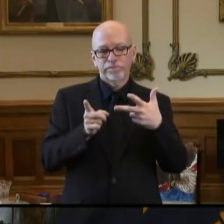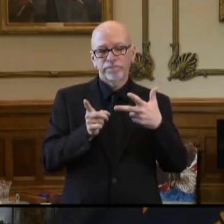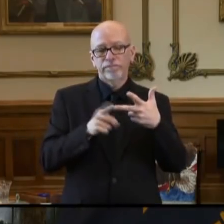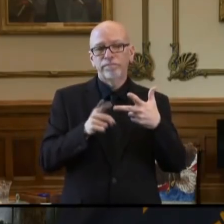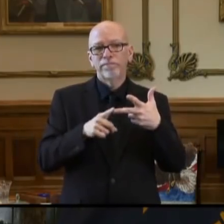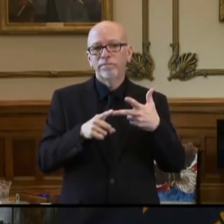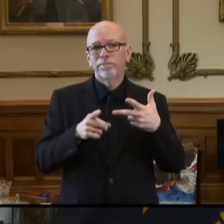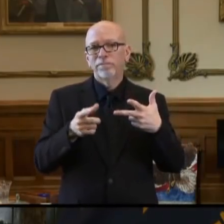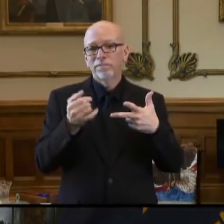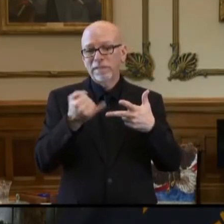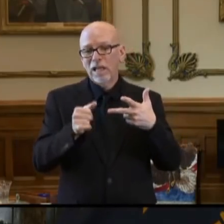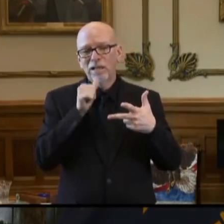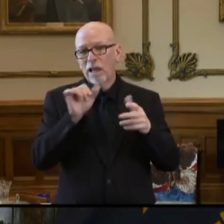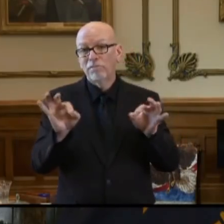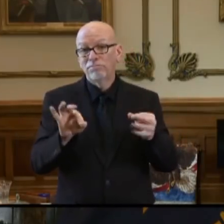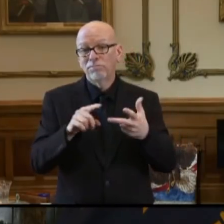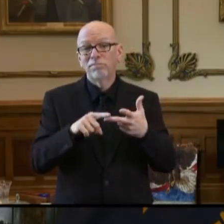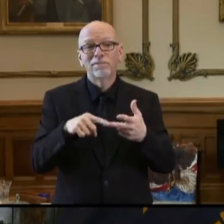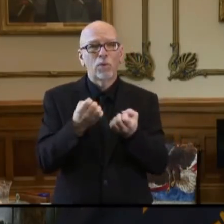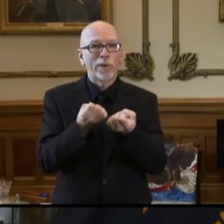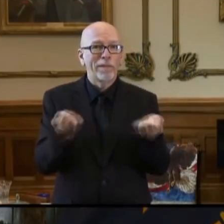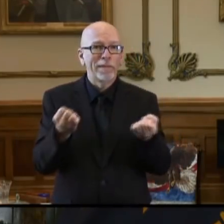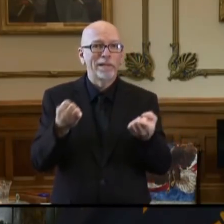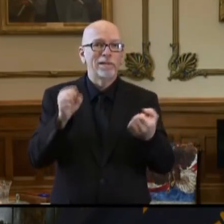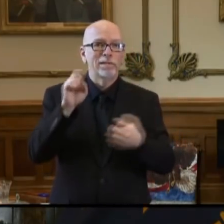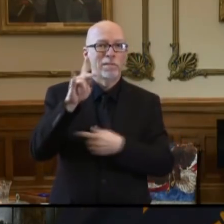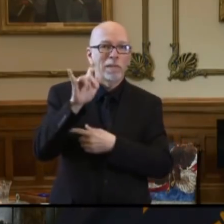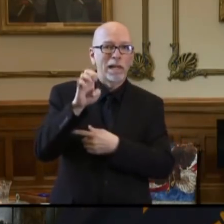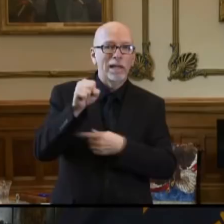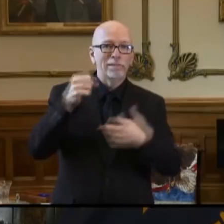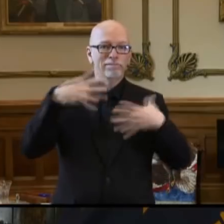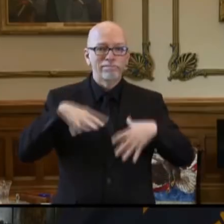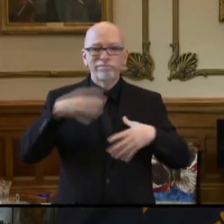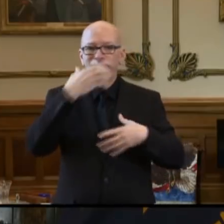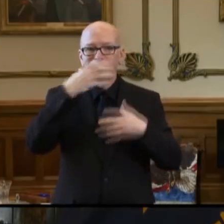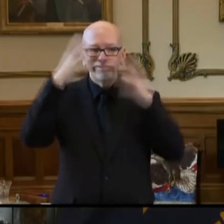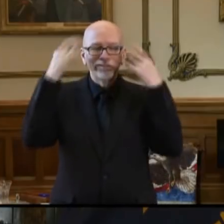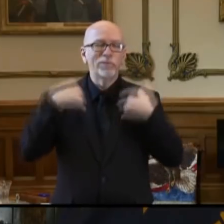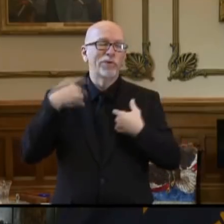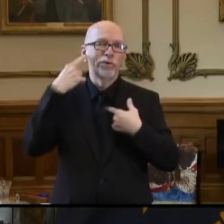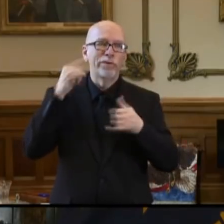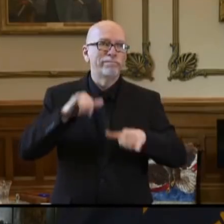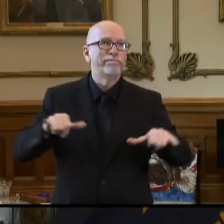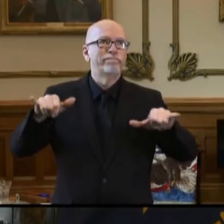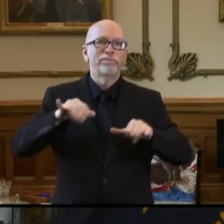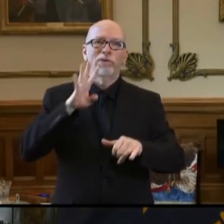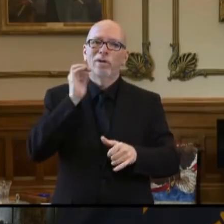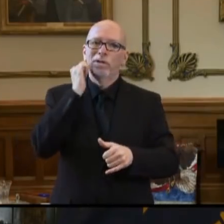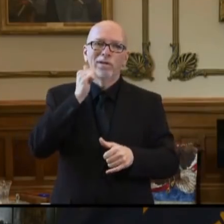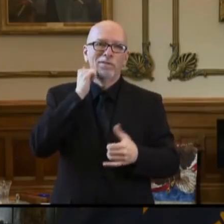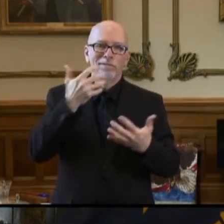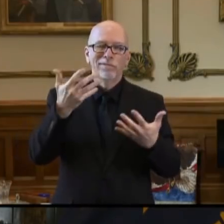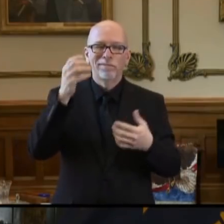MORE PATIENTS AS WE REACH THIS SURGE. AND THEN LASTLY BUT DEFINITELY NOT LEAST IN THIS DISCUSSION IS EQUIPMENT AND